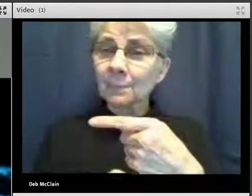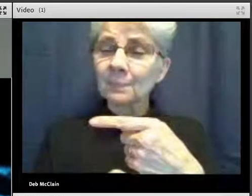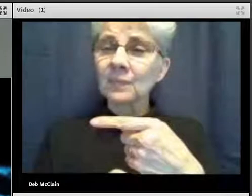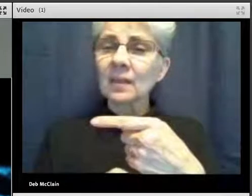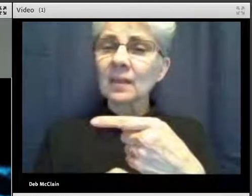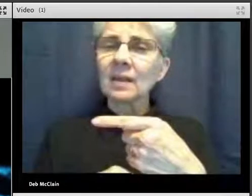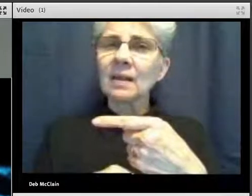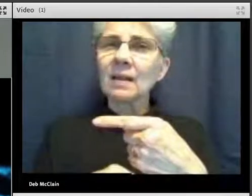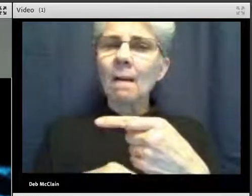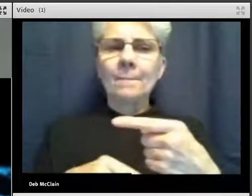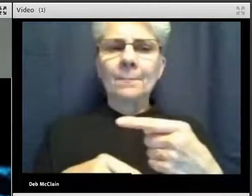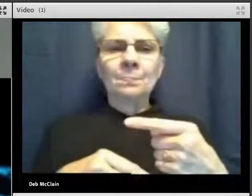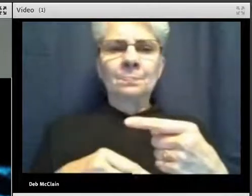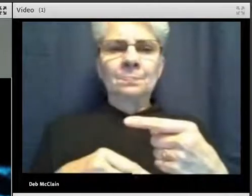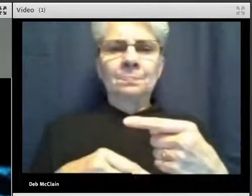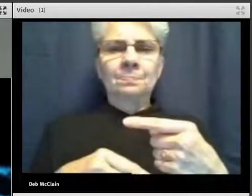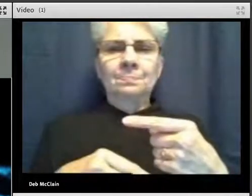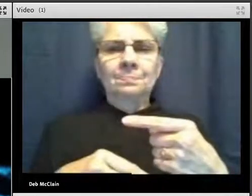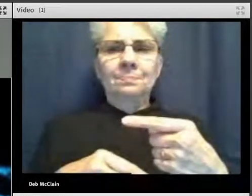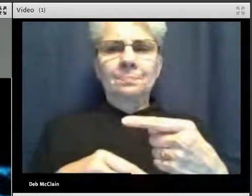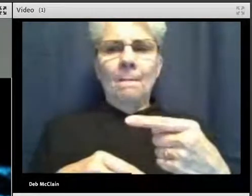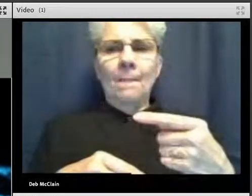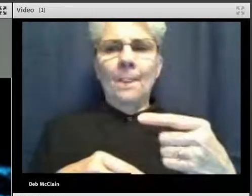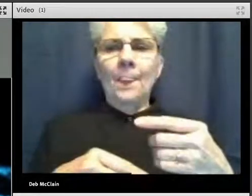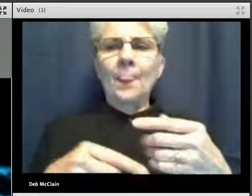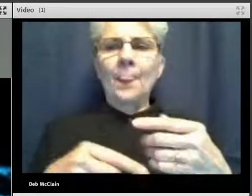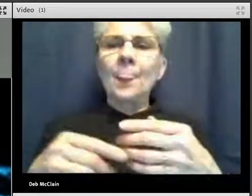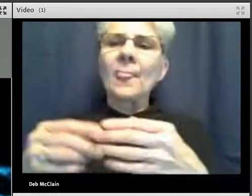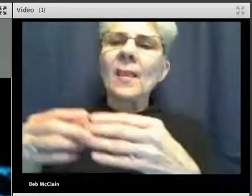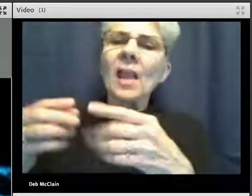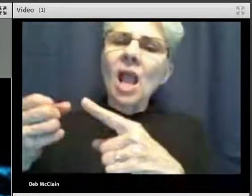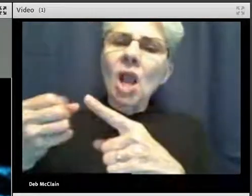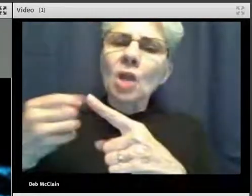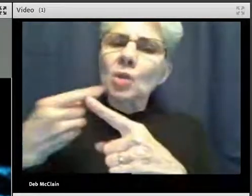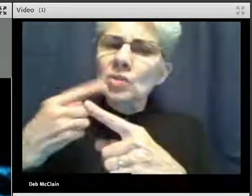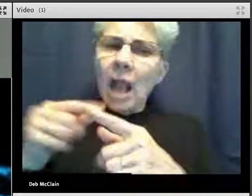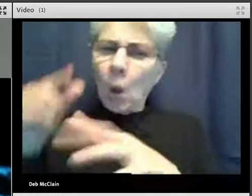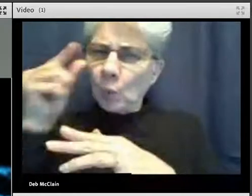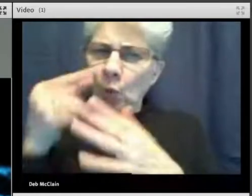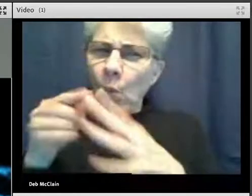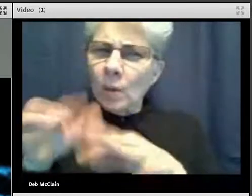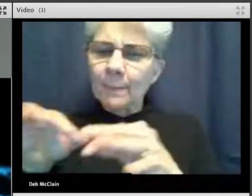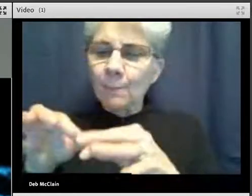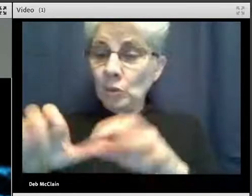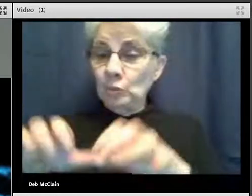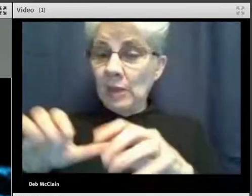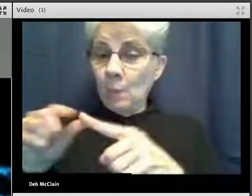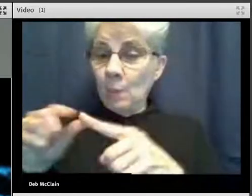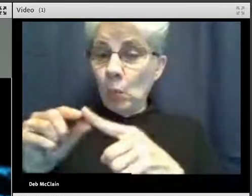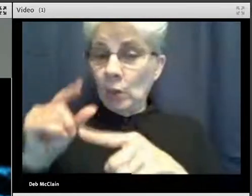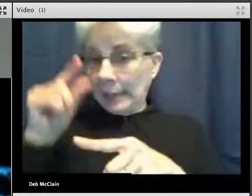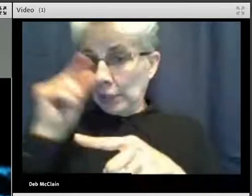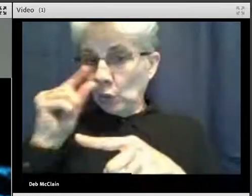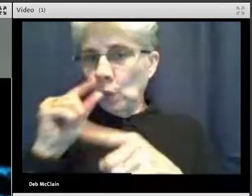it's how we tell Google decides what's important, right, if you type in a word in Google, if I type in the word "library,"